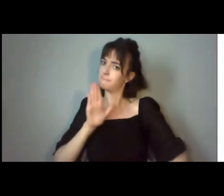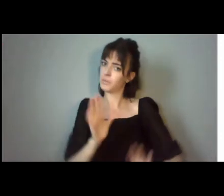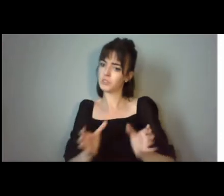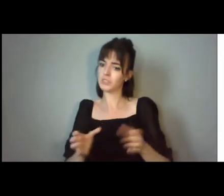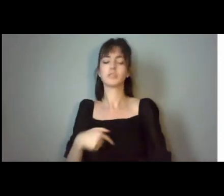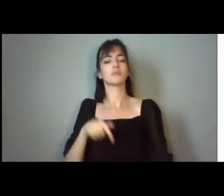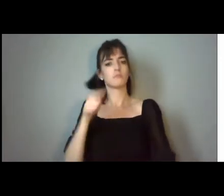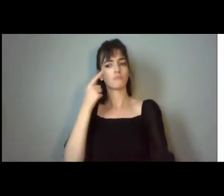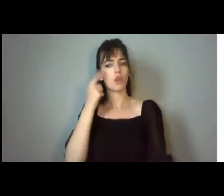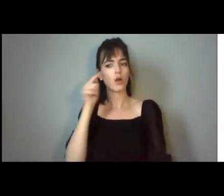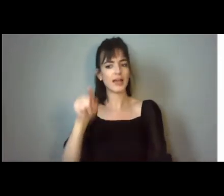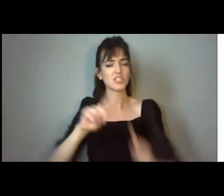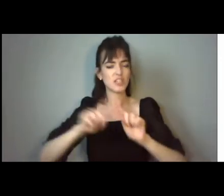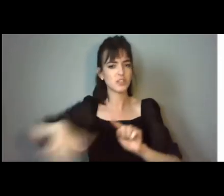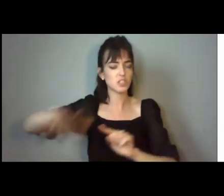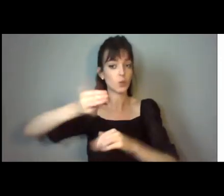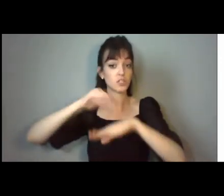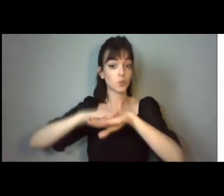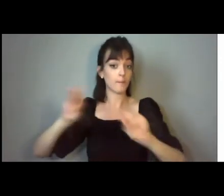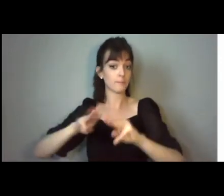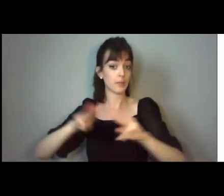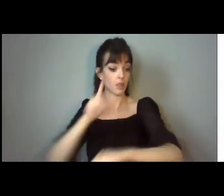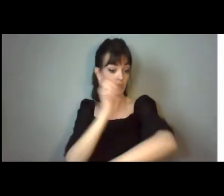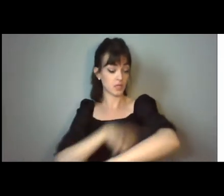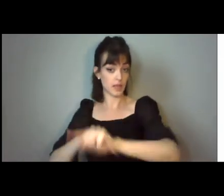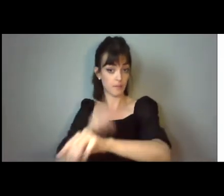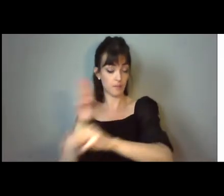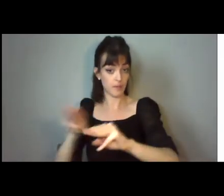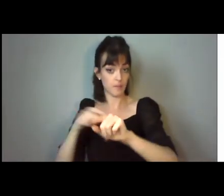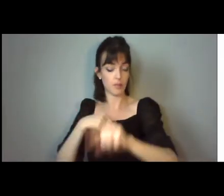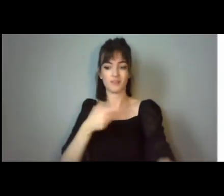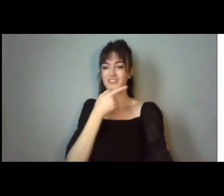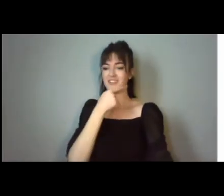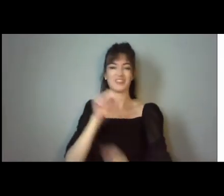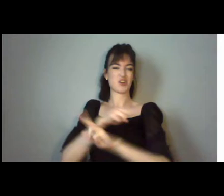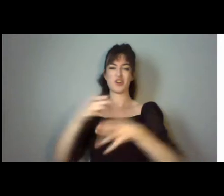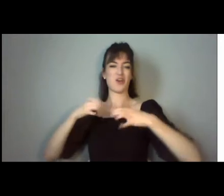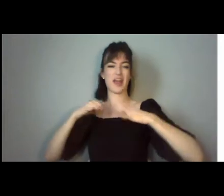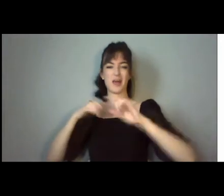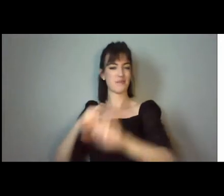disabilities are adjudicated to being competent and unable to exercise their legal rights.